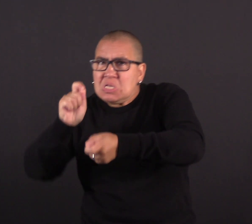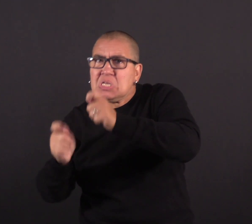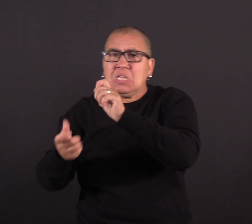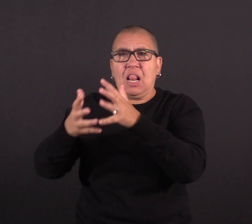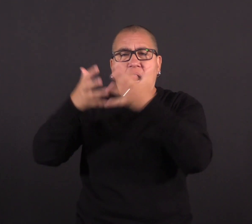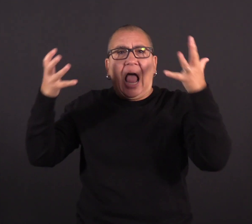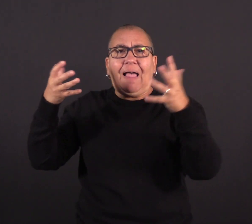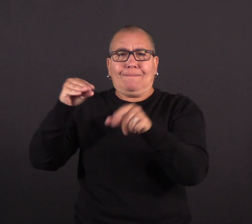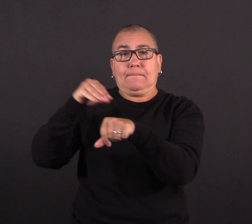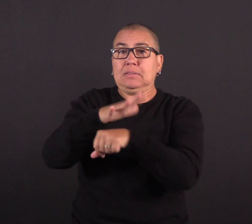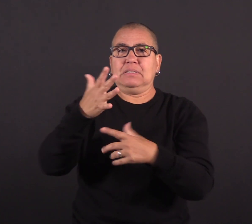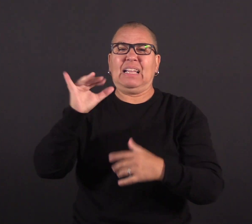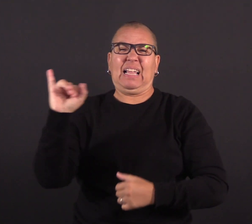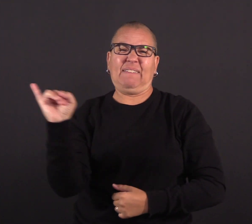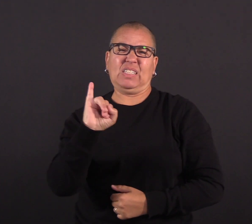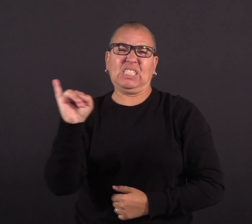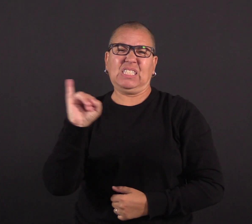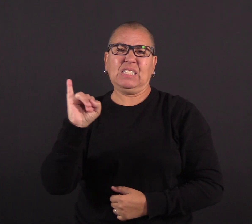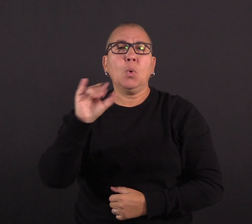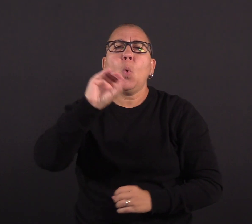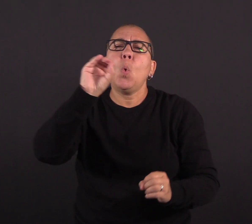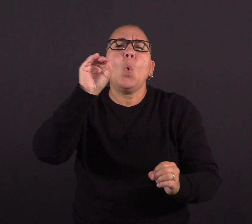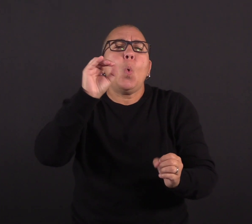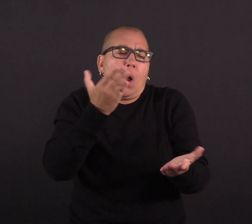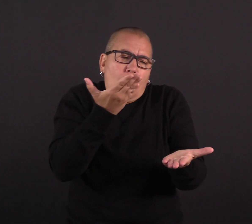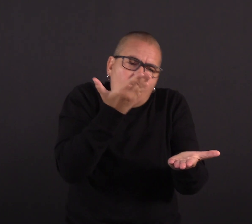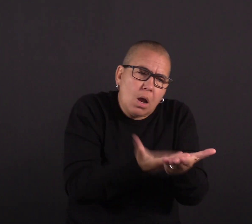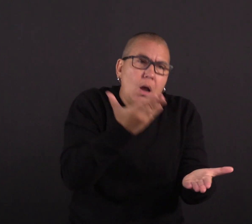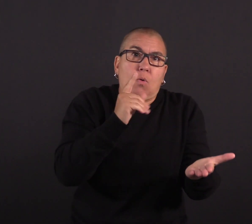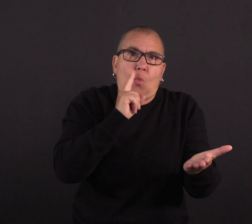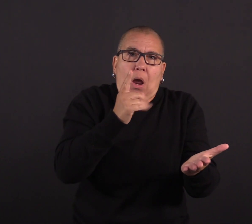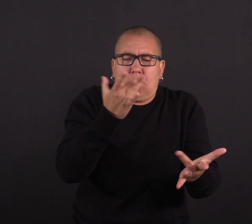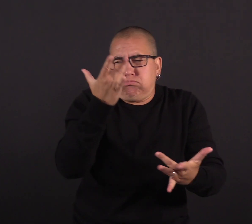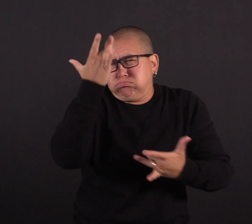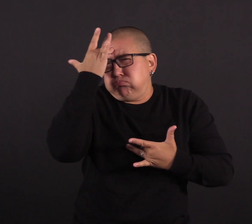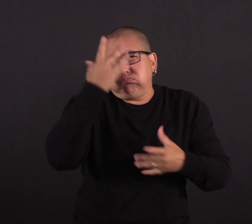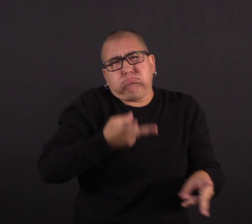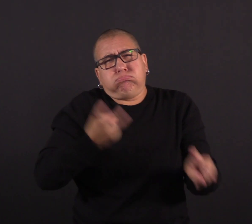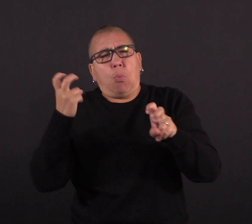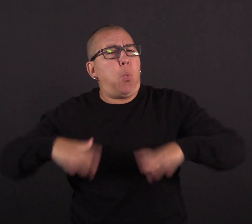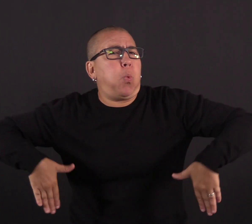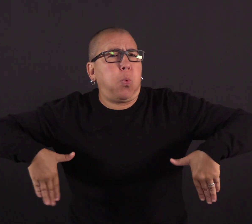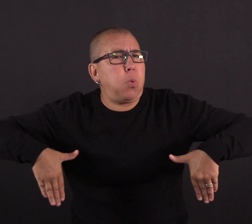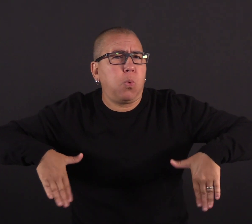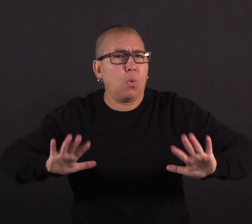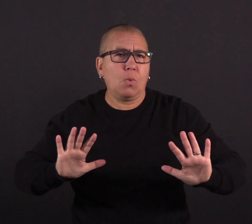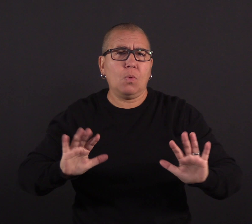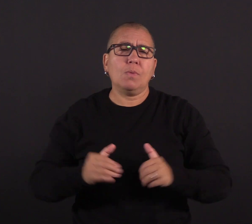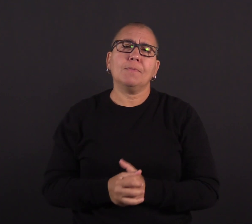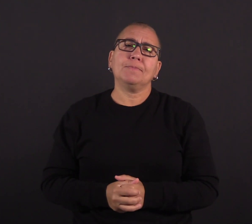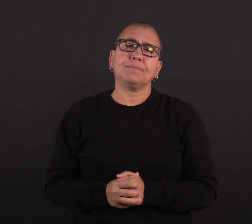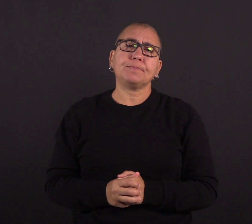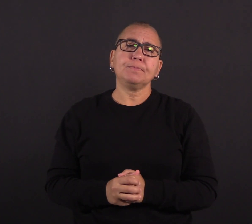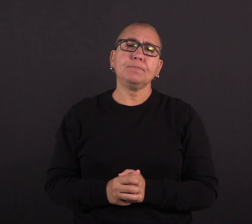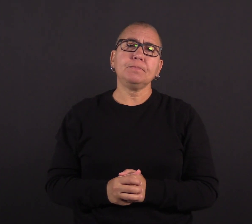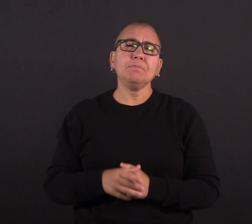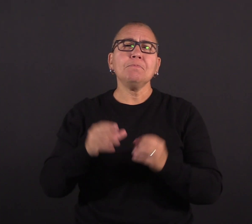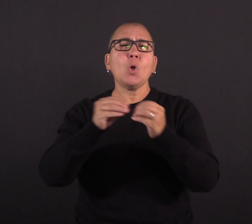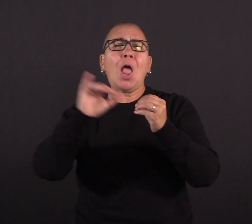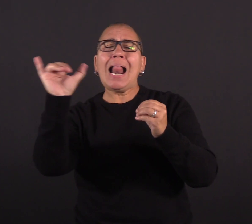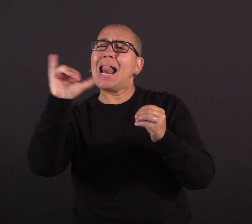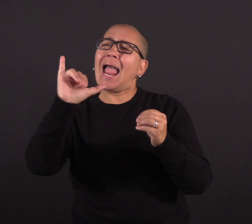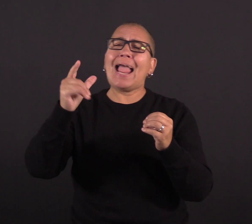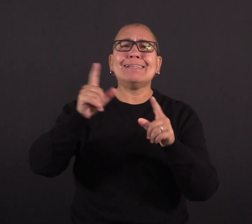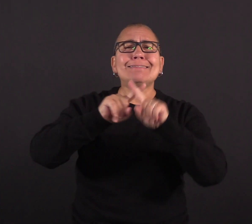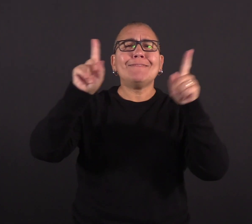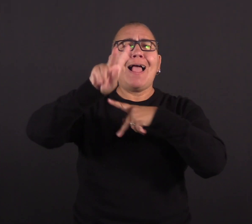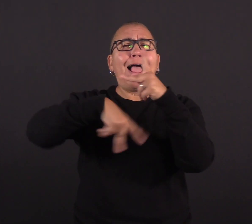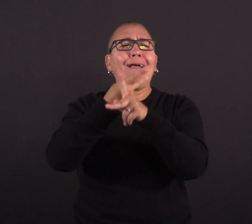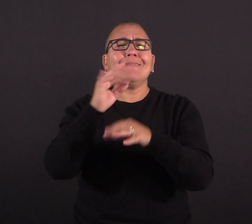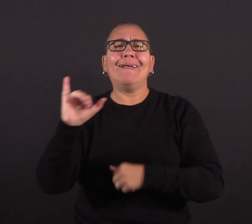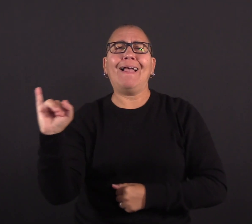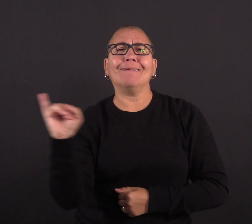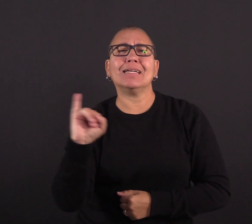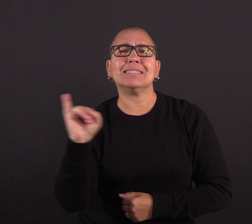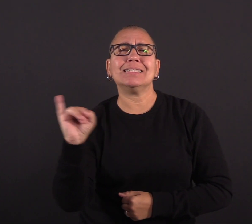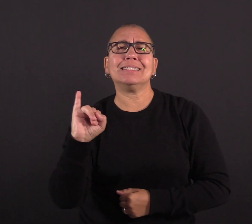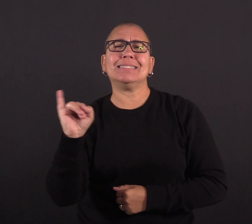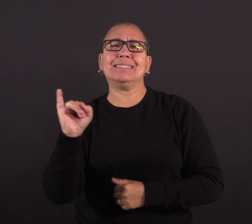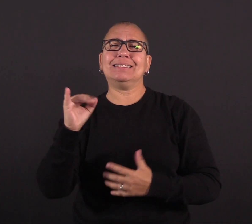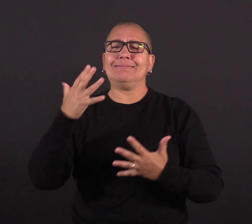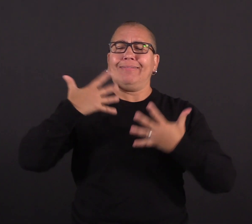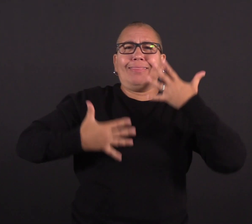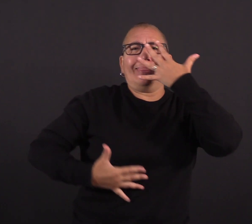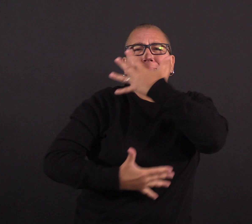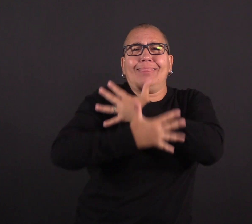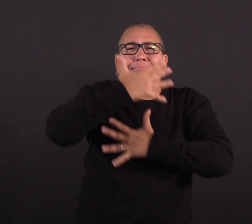reducing severe disease and hospitalization from the variant, according to the agency.